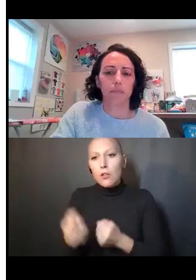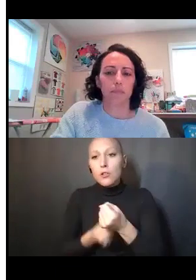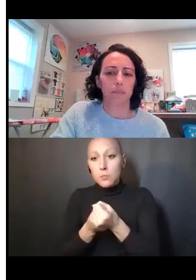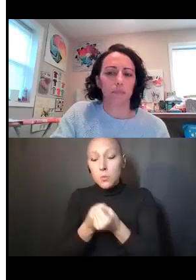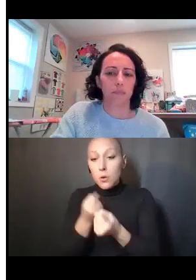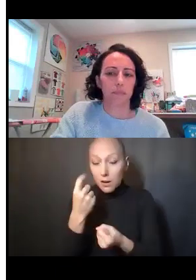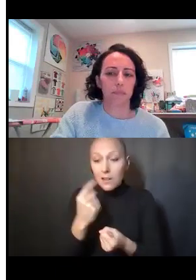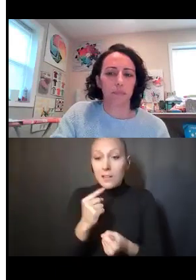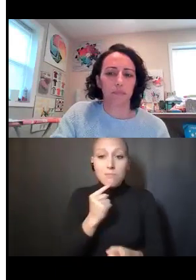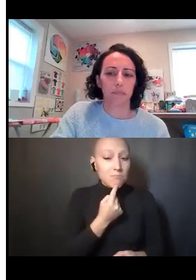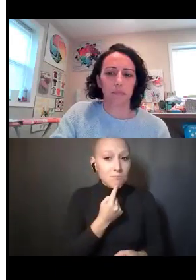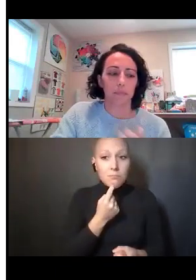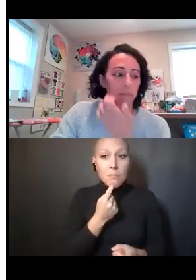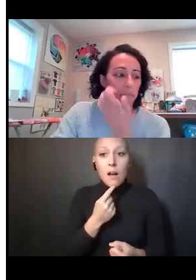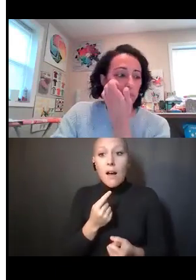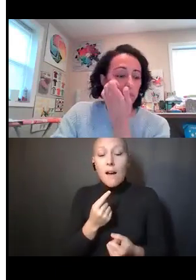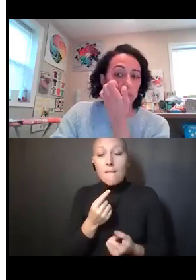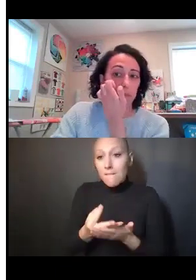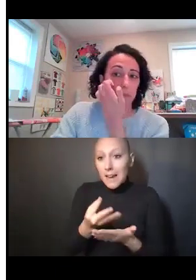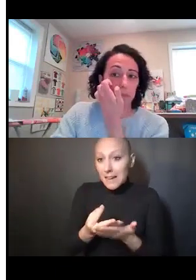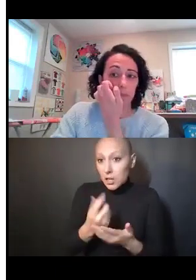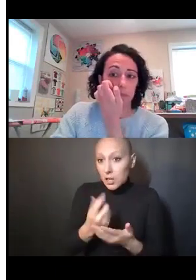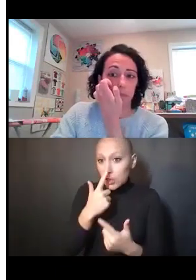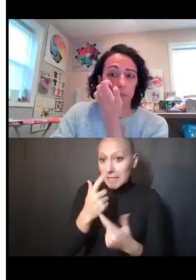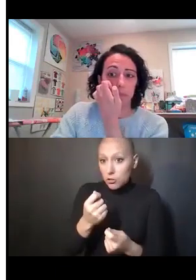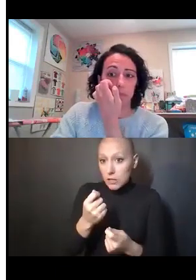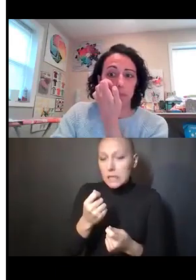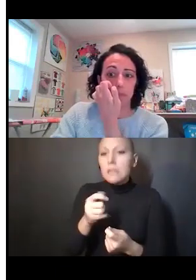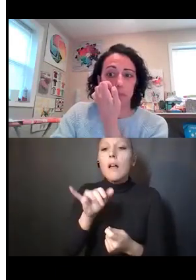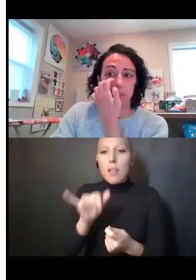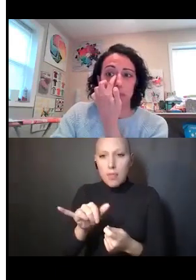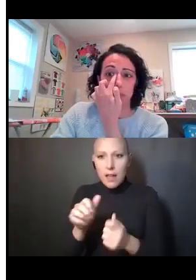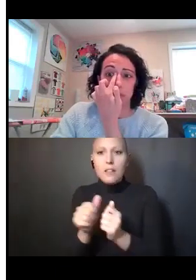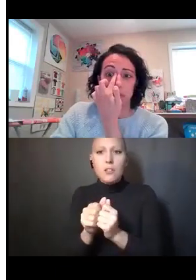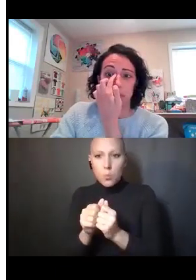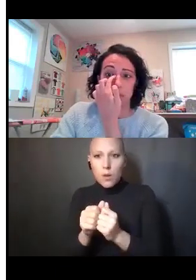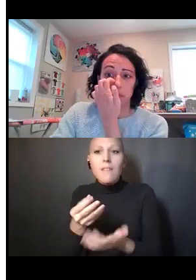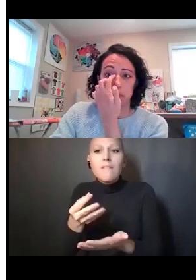are captured at the FCOI in the FCOI module,